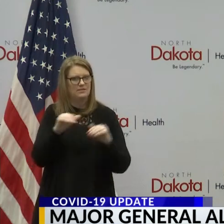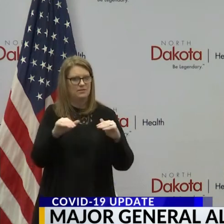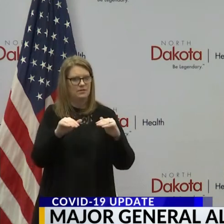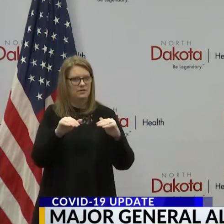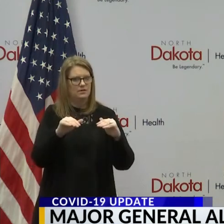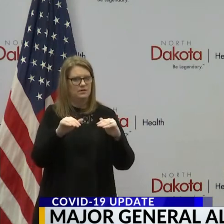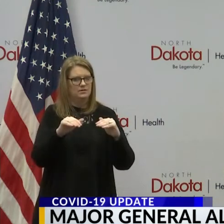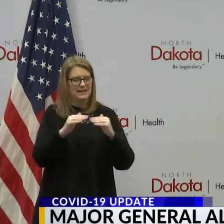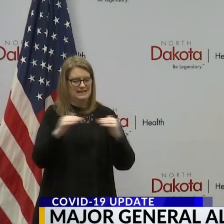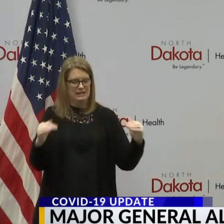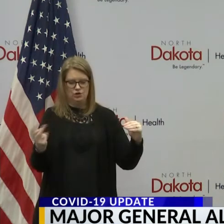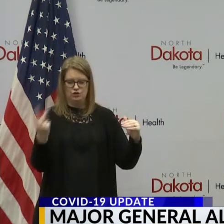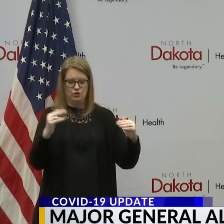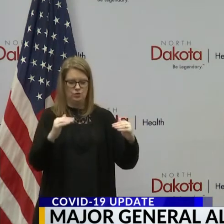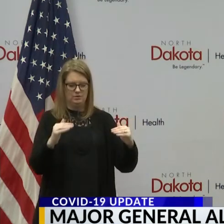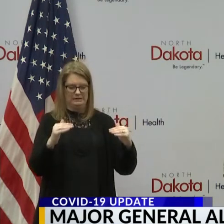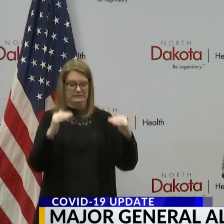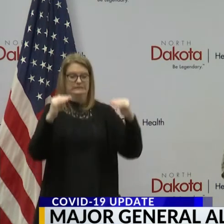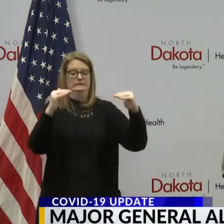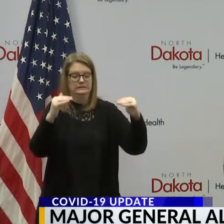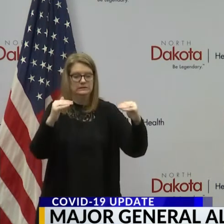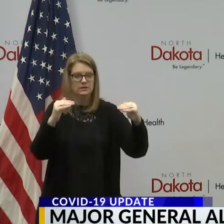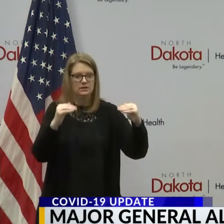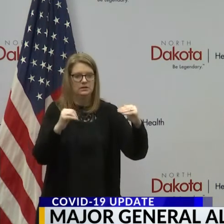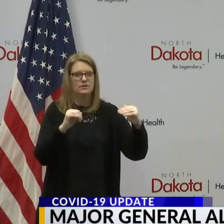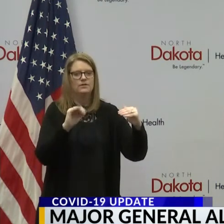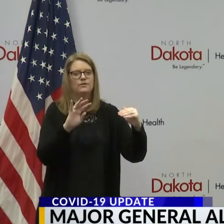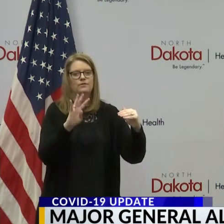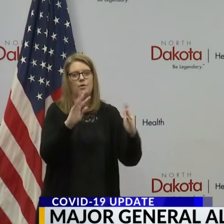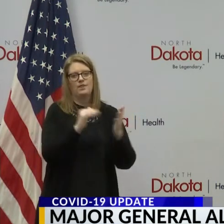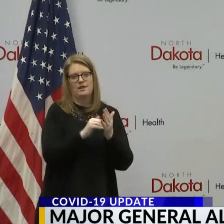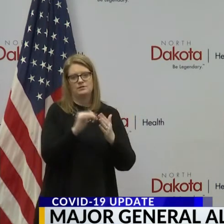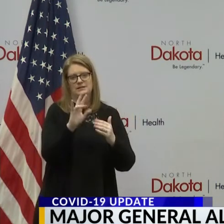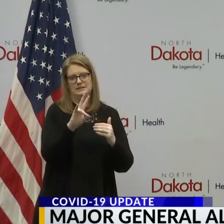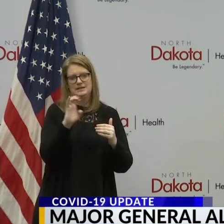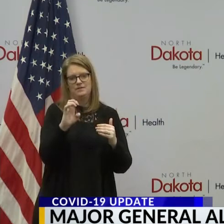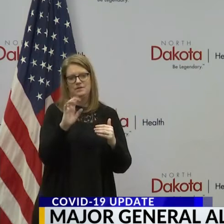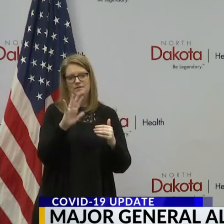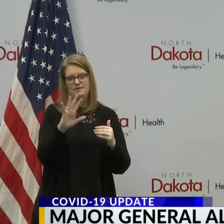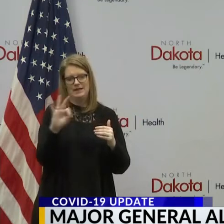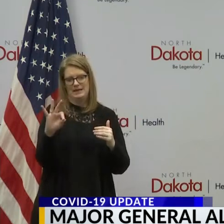STATE CASH OR MEDICAL RESOURCES PERSONAL PROTECTIVE EQUIPMENT